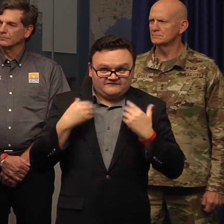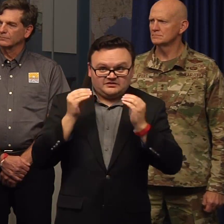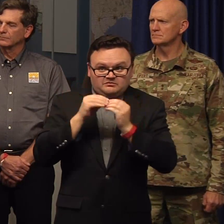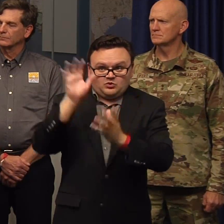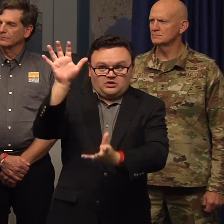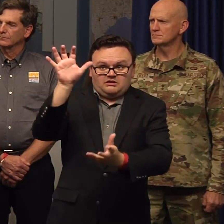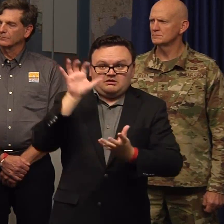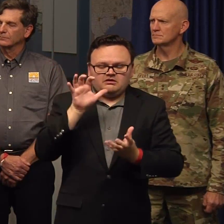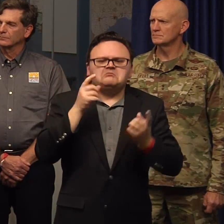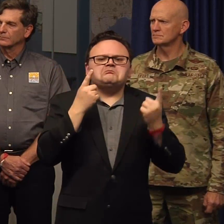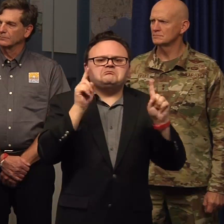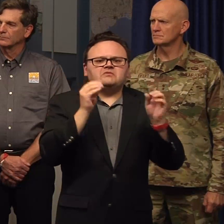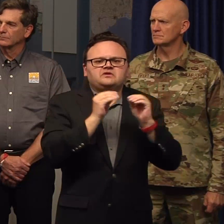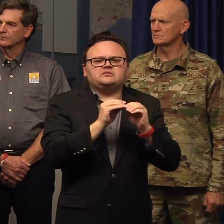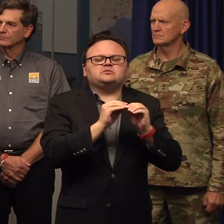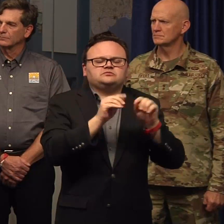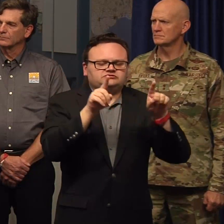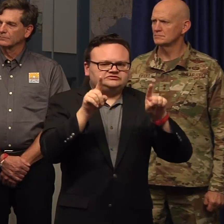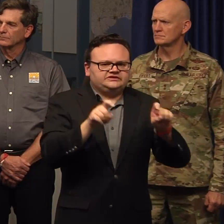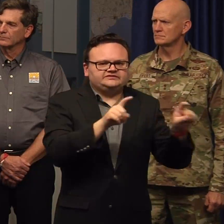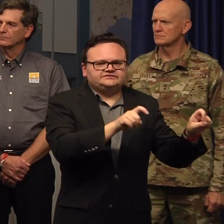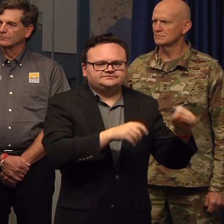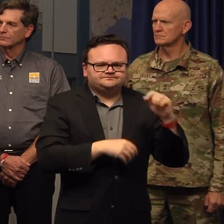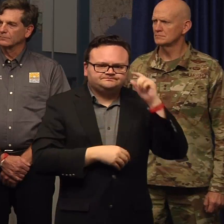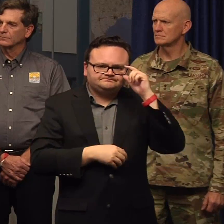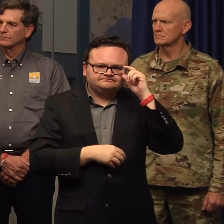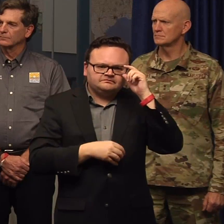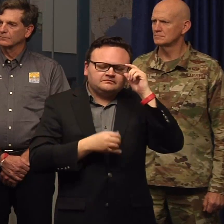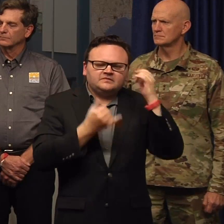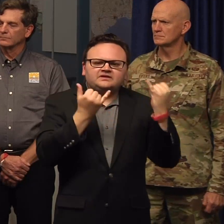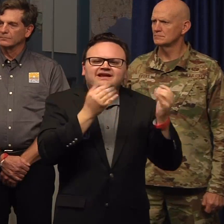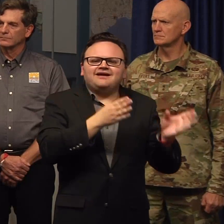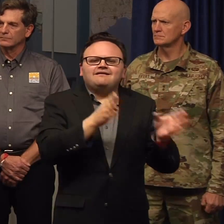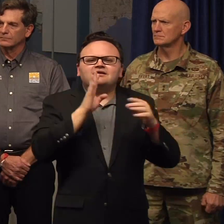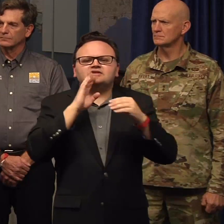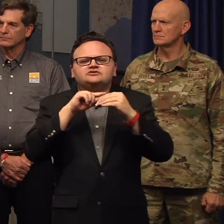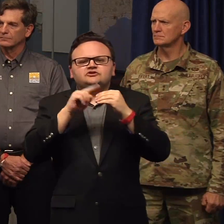PROVIDERS THAT ARE INVOLVED IN THIS ARE HAVING THE SAME CHALLENGESWITH THE SLOBS, THE PPE AND THE LIGHT SO THAT IS